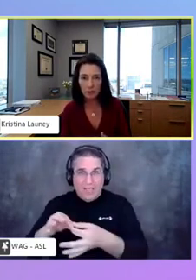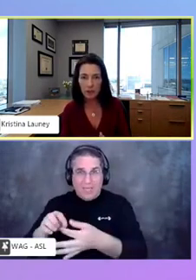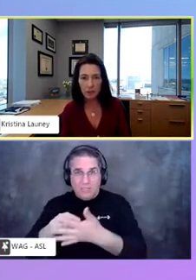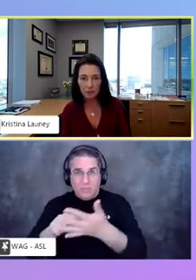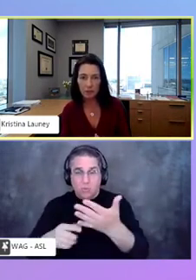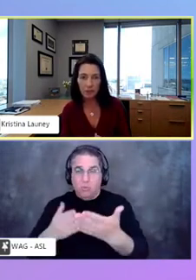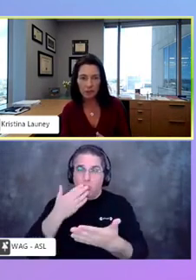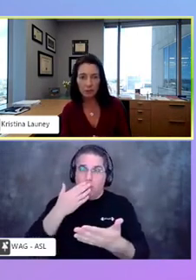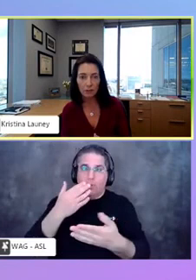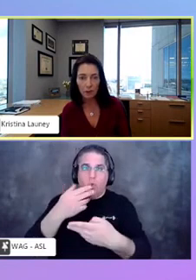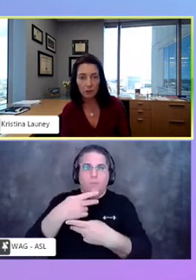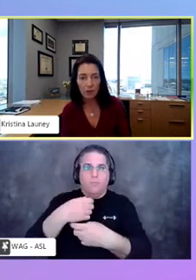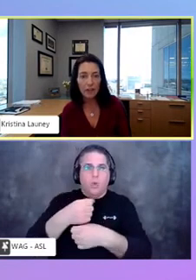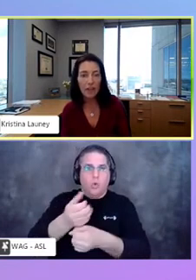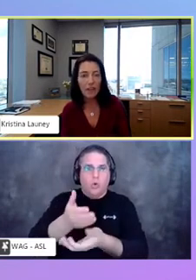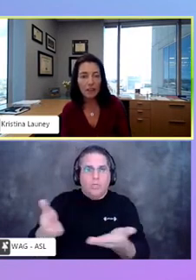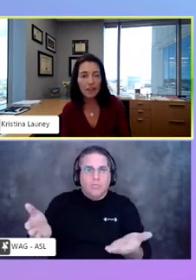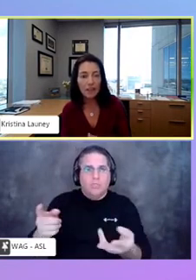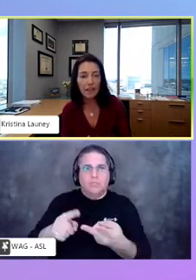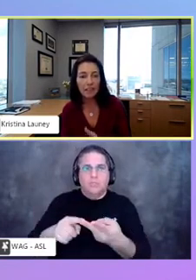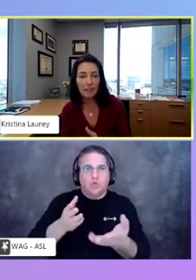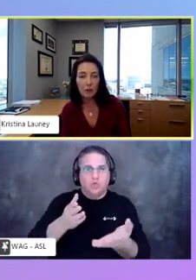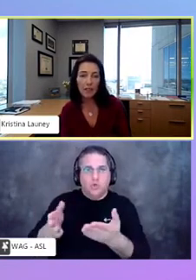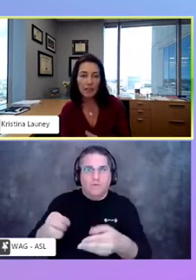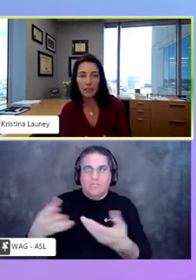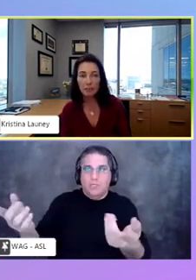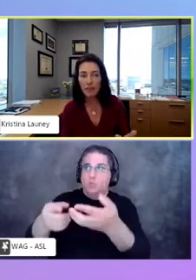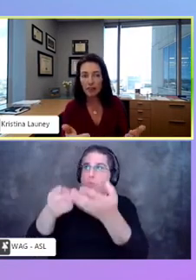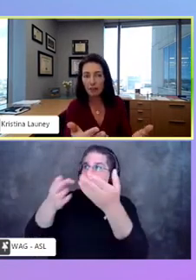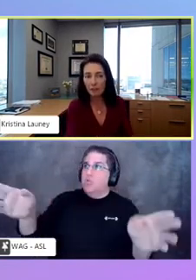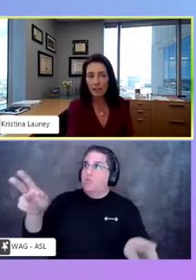accommodation, but if the way that somebody suing is something that doesn't have